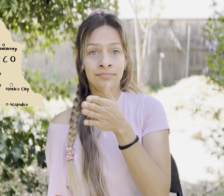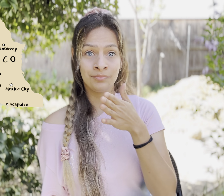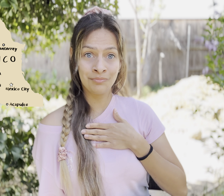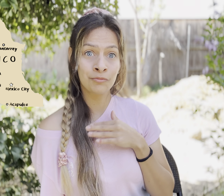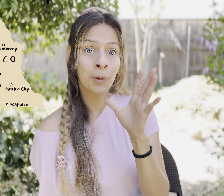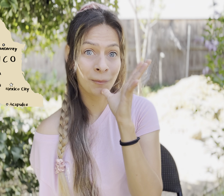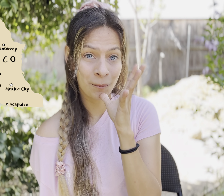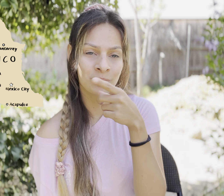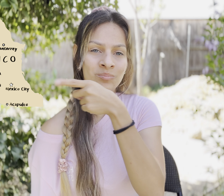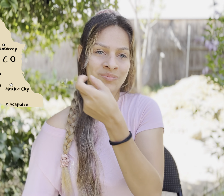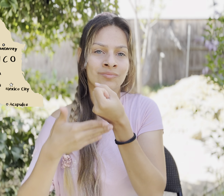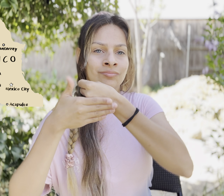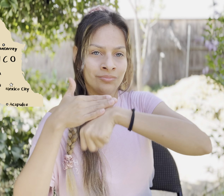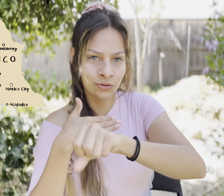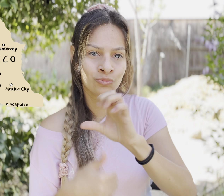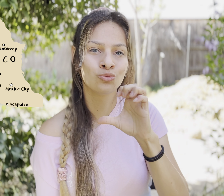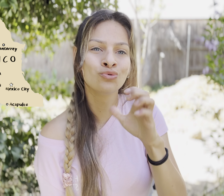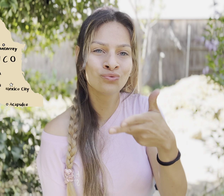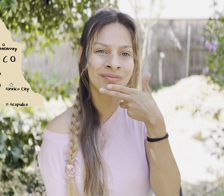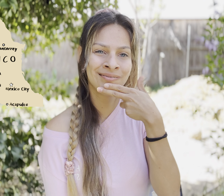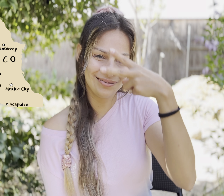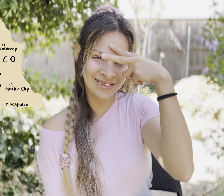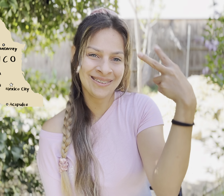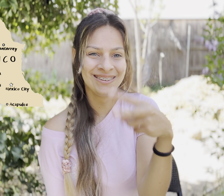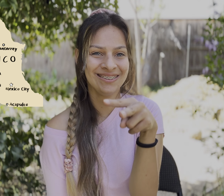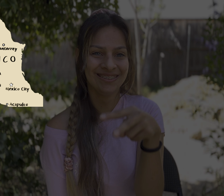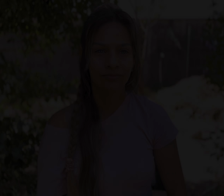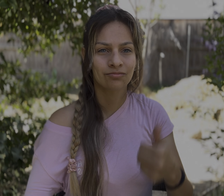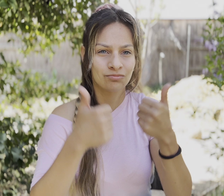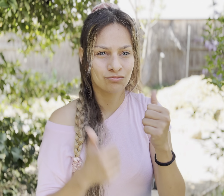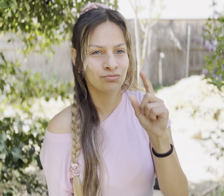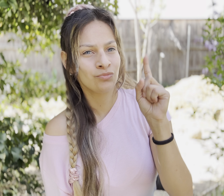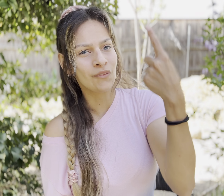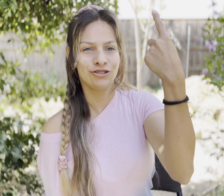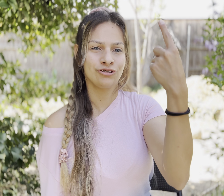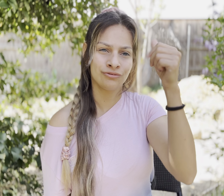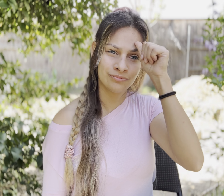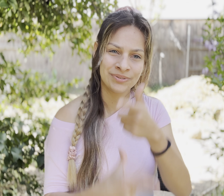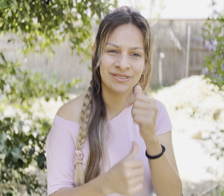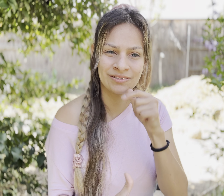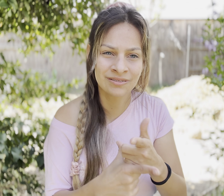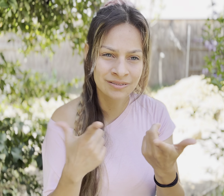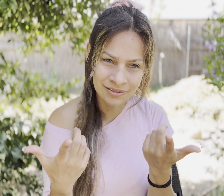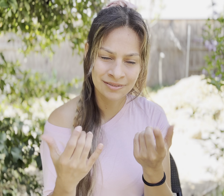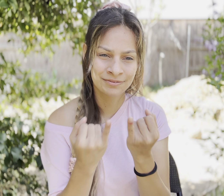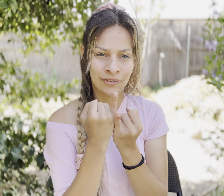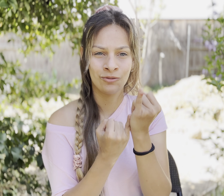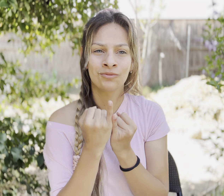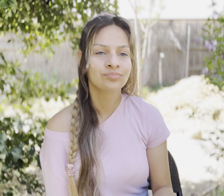My mom was born in Chihuahua, Mexico. Which one is older to you siblings?